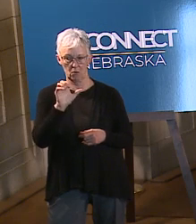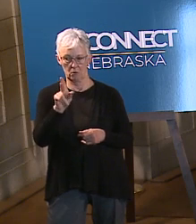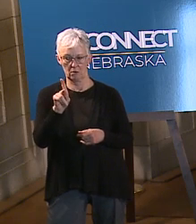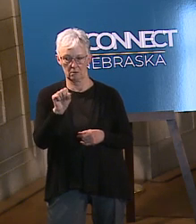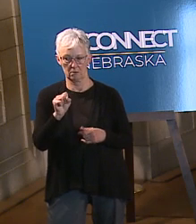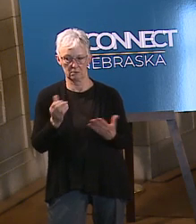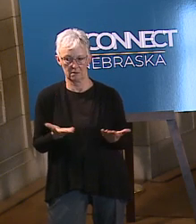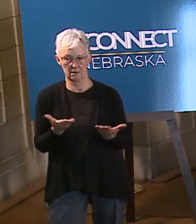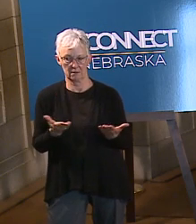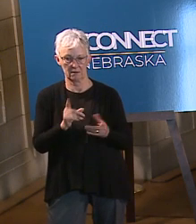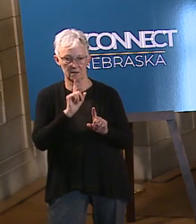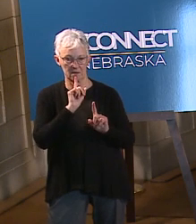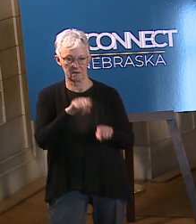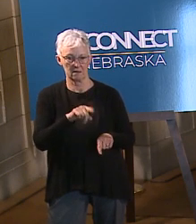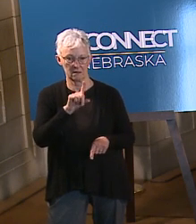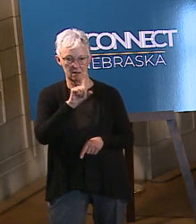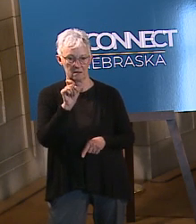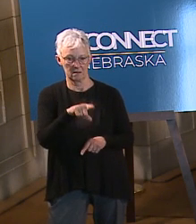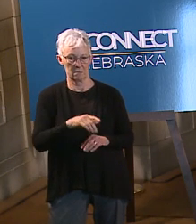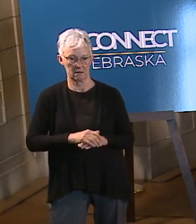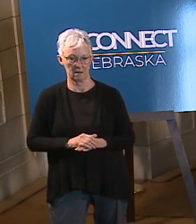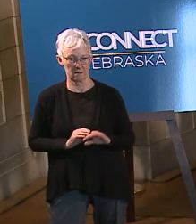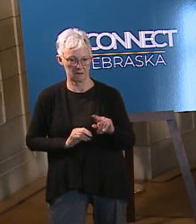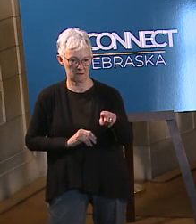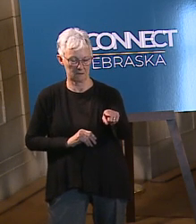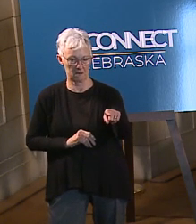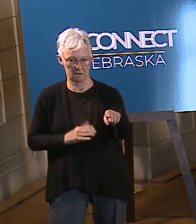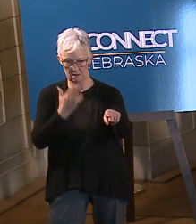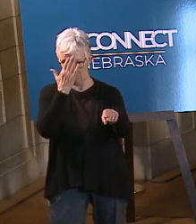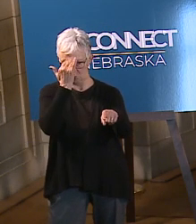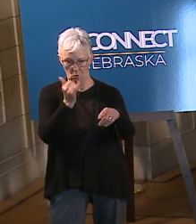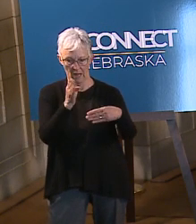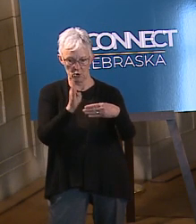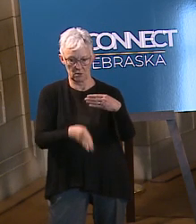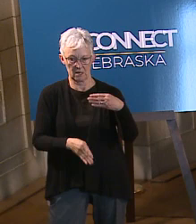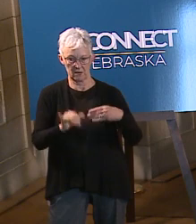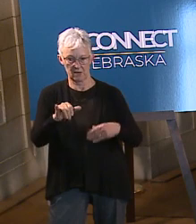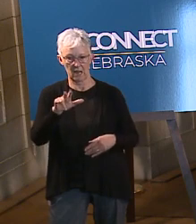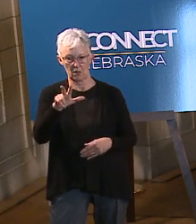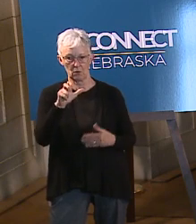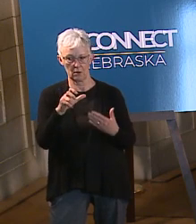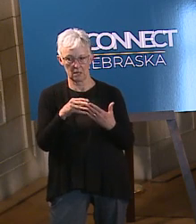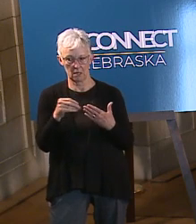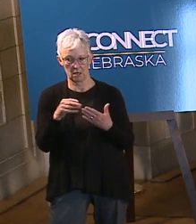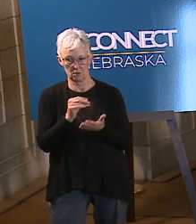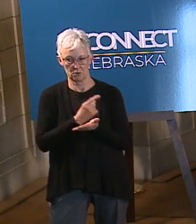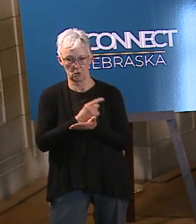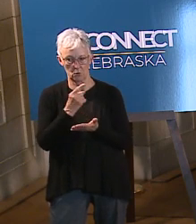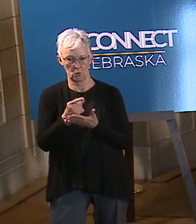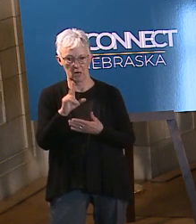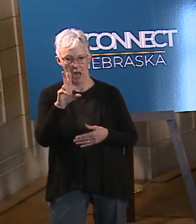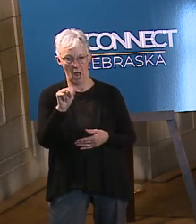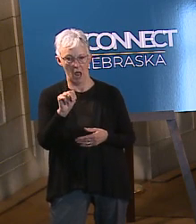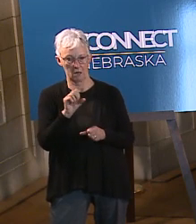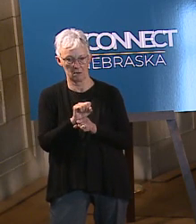FEDERAL MONEY WITH THAT, WE WILL MOVE ON TO QUESTIONS HERE. AND WE HAVE THE FIRST LADY AND